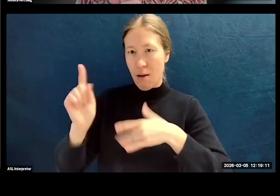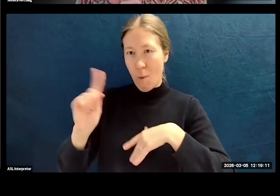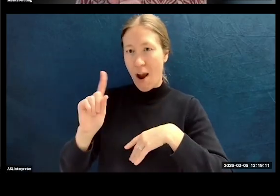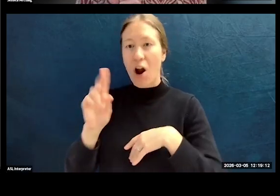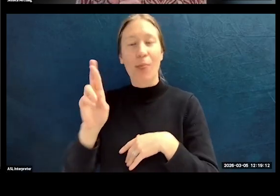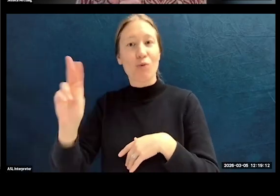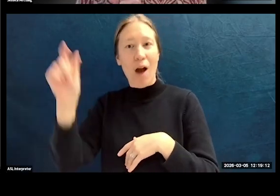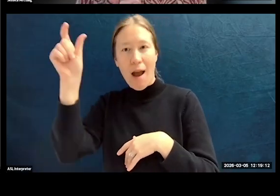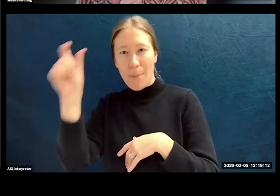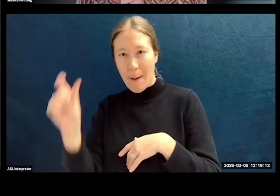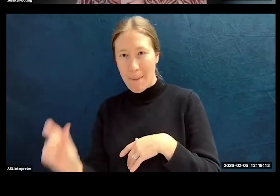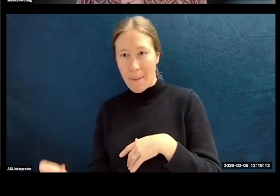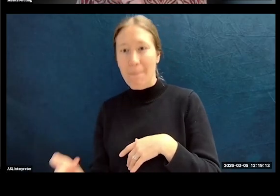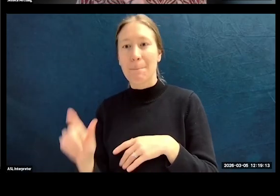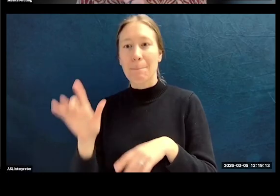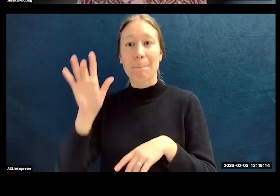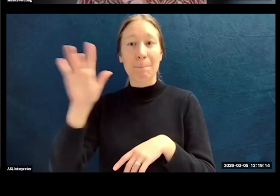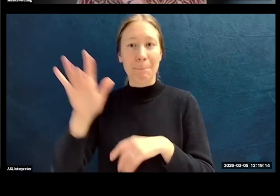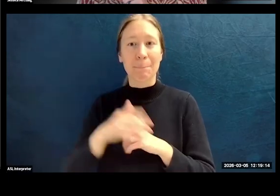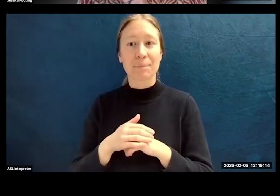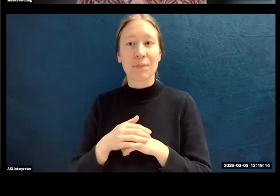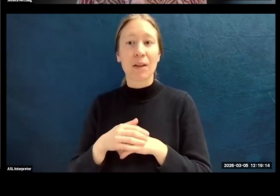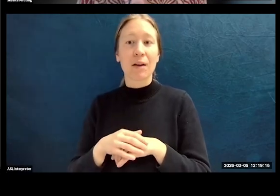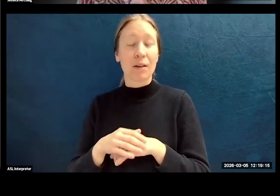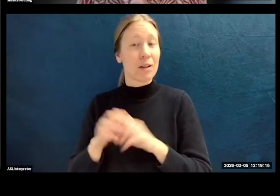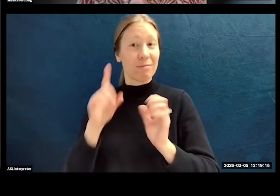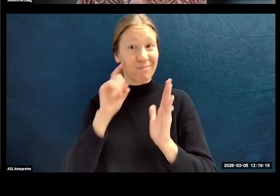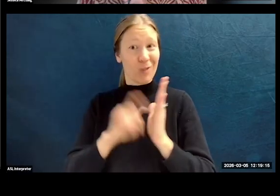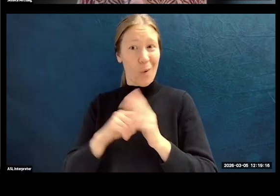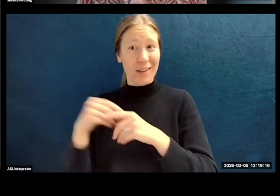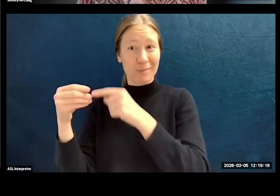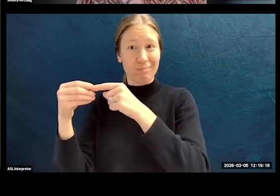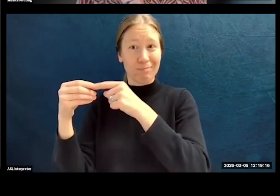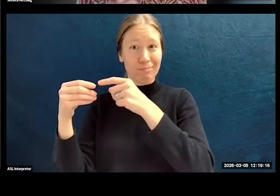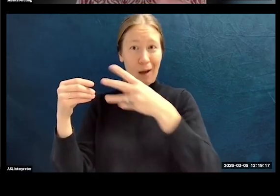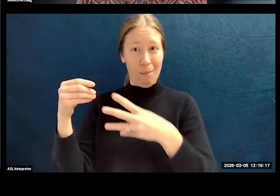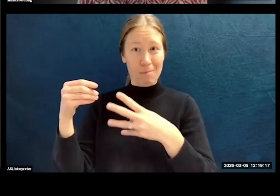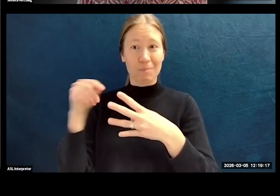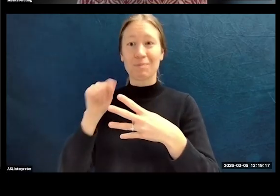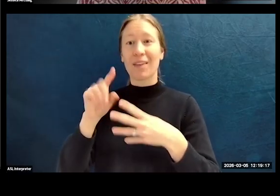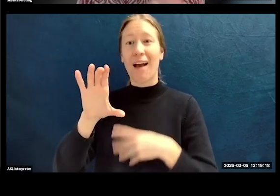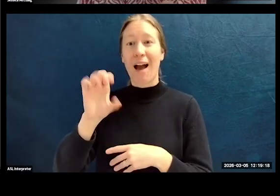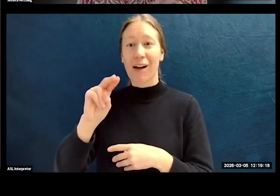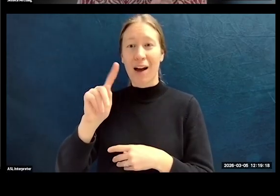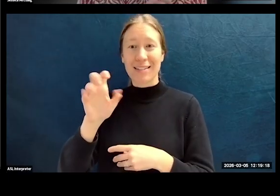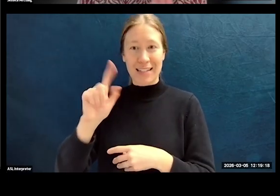it's going to show me the additional panes that I can open, and I have the Content pane here. It looks like a document with some writing,